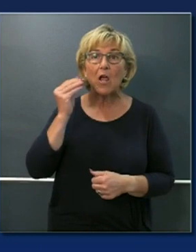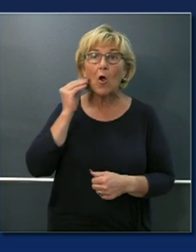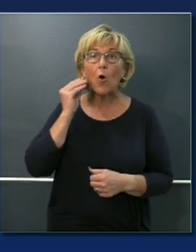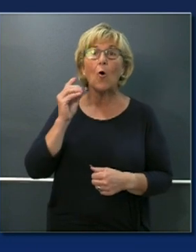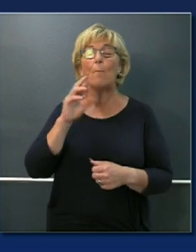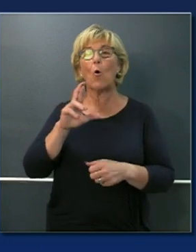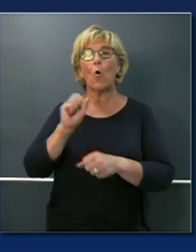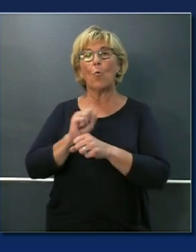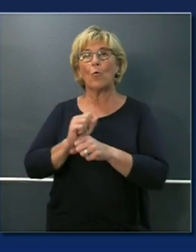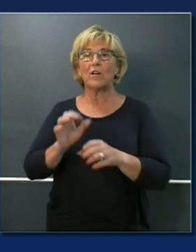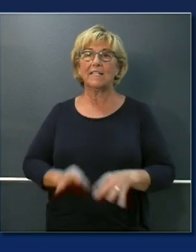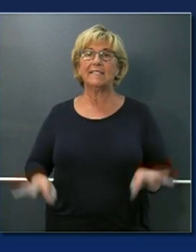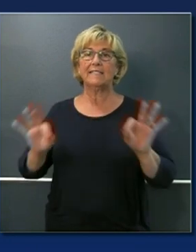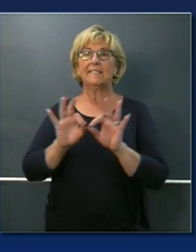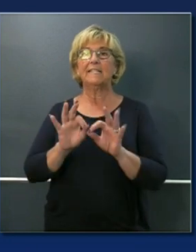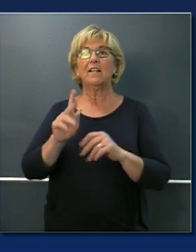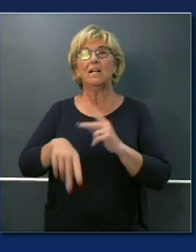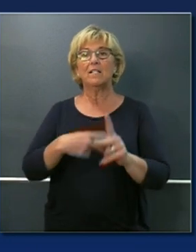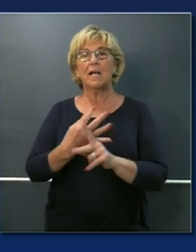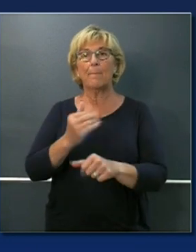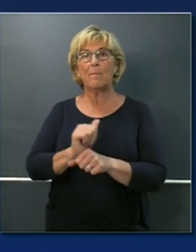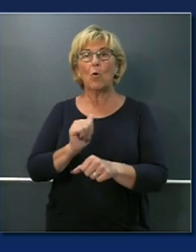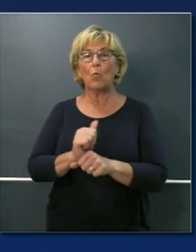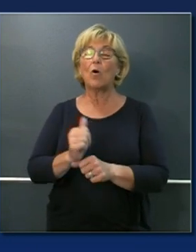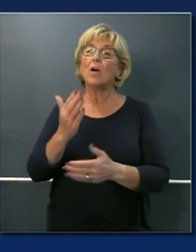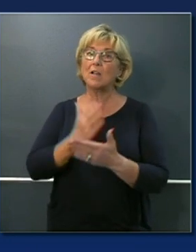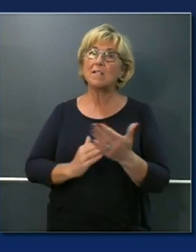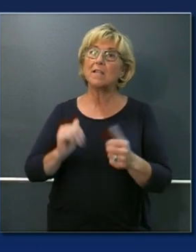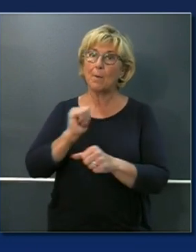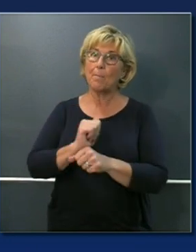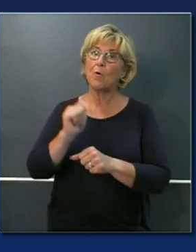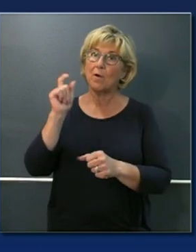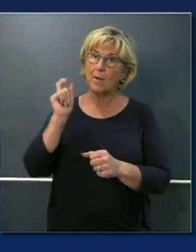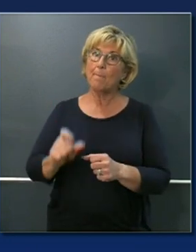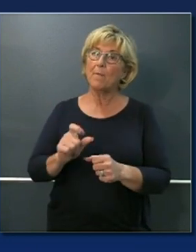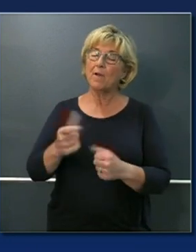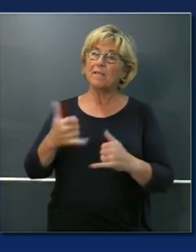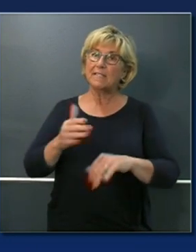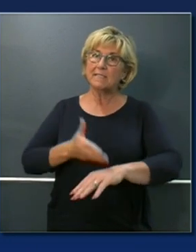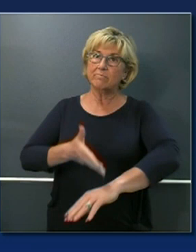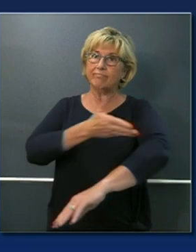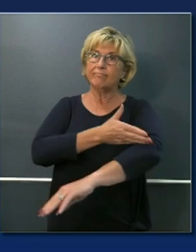ENVIRONMENT TO LOWER THE RISK AND ALSO TO THE GOVERNMENT AND THE WAYS THAT WE HELP SUPPORT AND LIFT UP APPROPRIATE